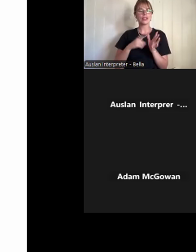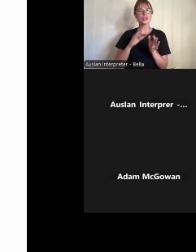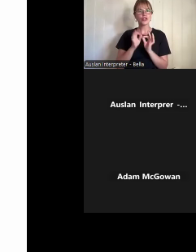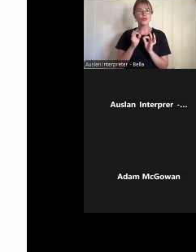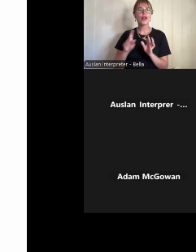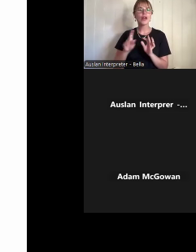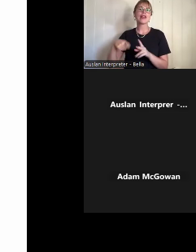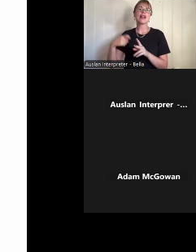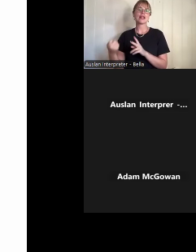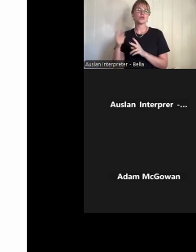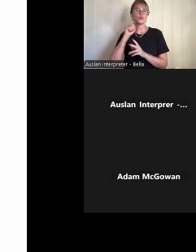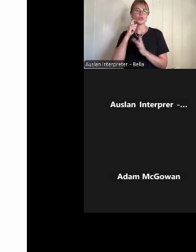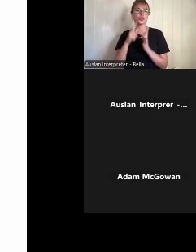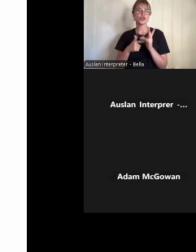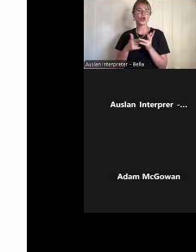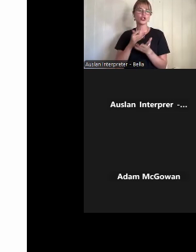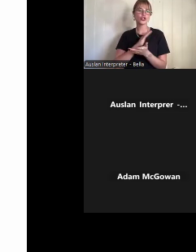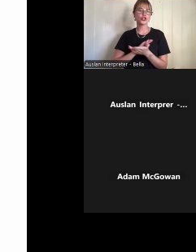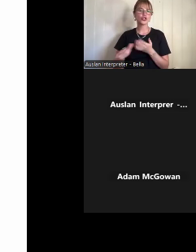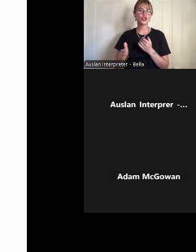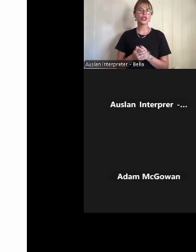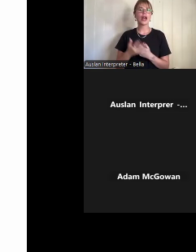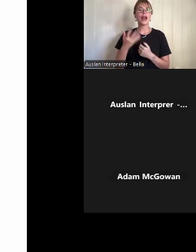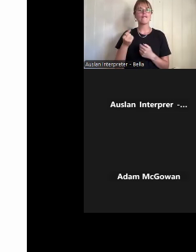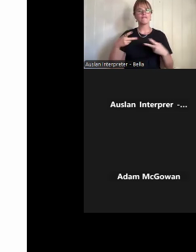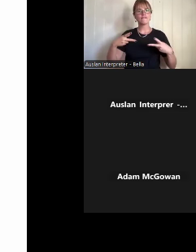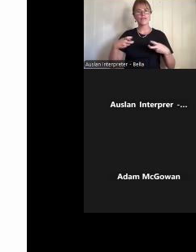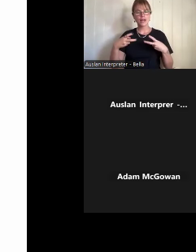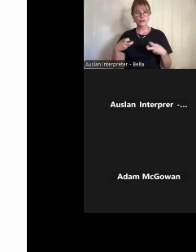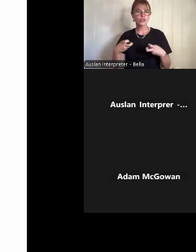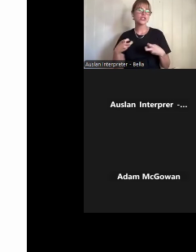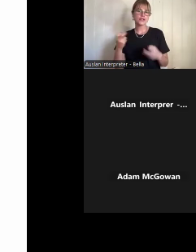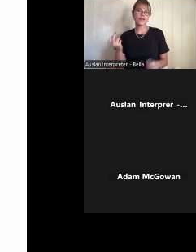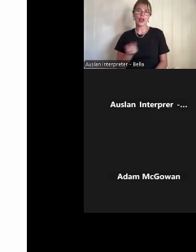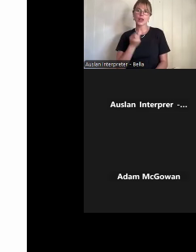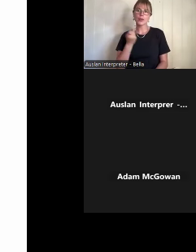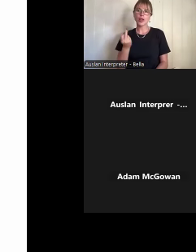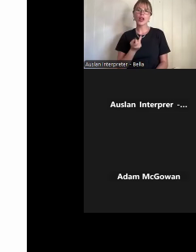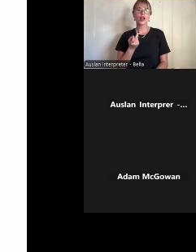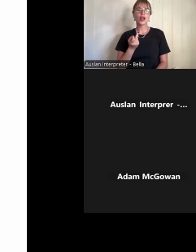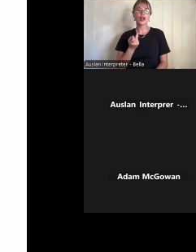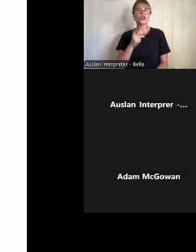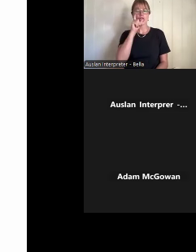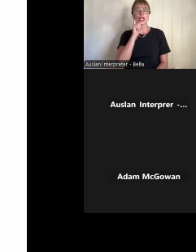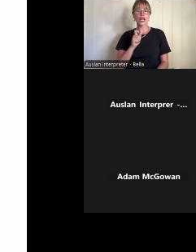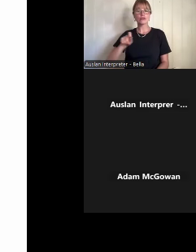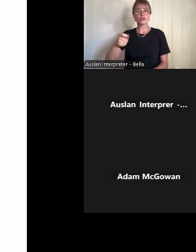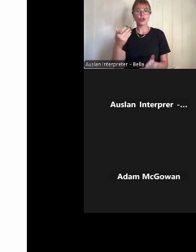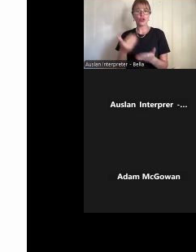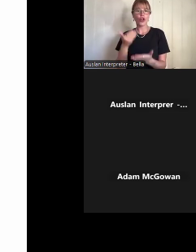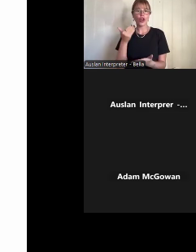by Josh. We also have closed captions available for this webinar, so you can turn those on using